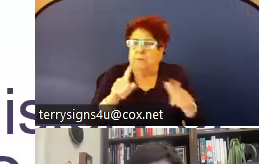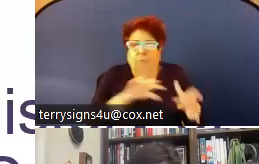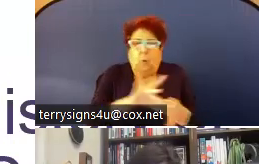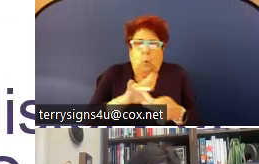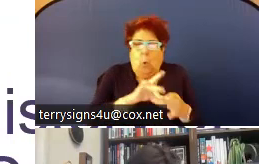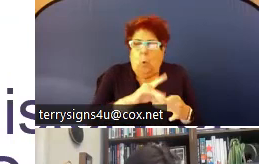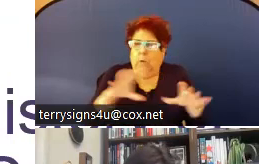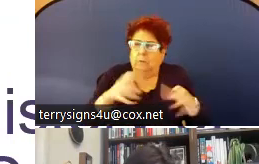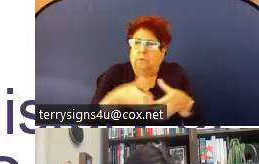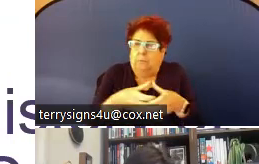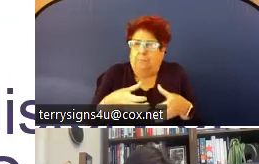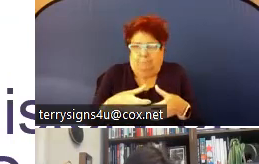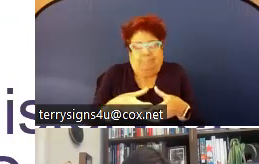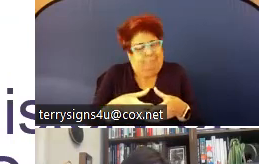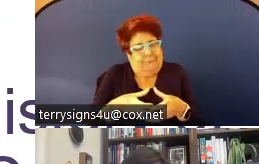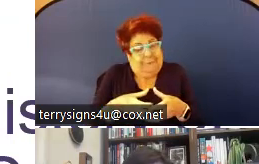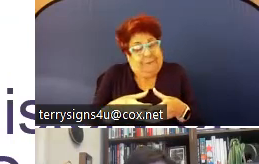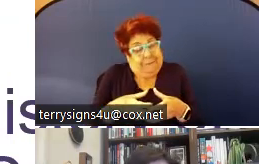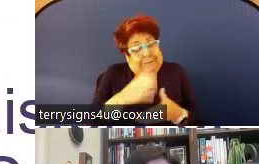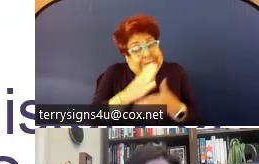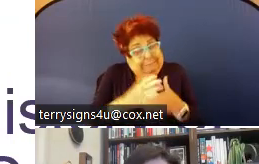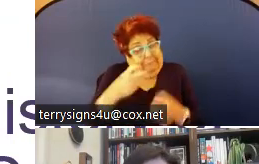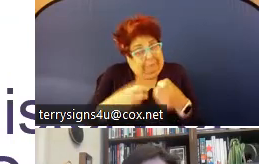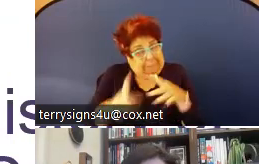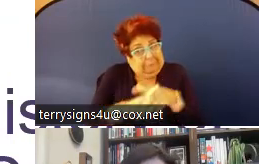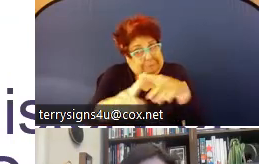bumps along the road. There were certain partners who were not exactly onboard with